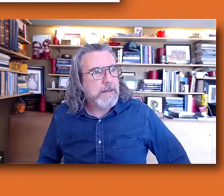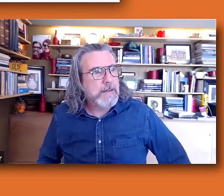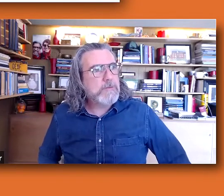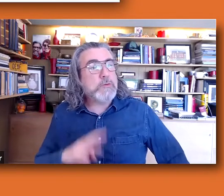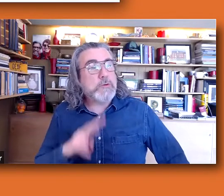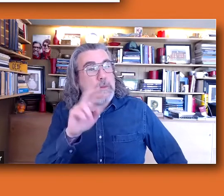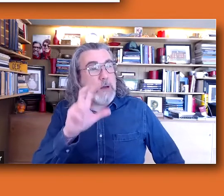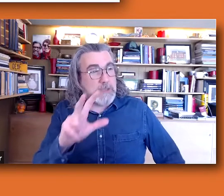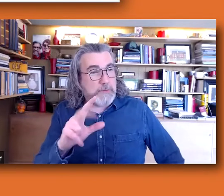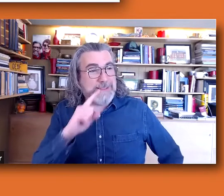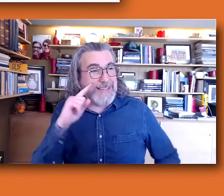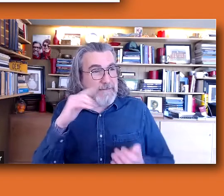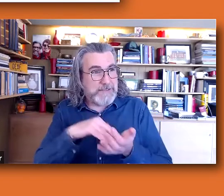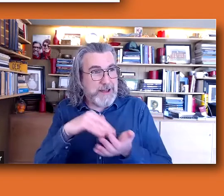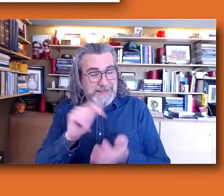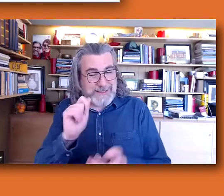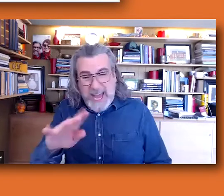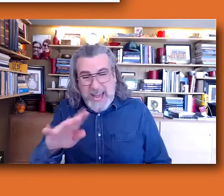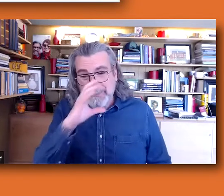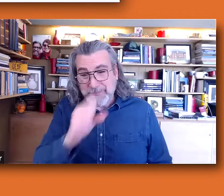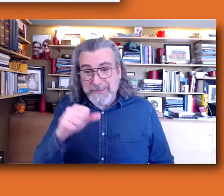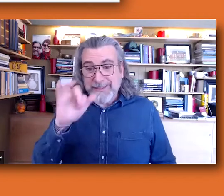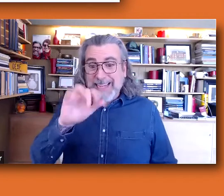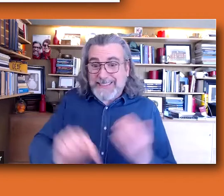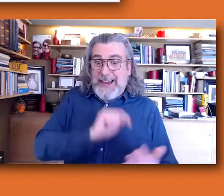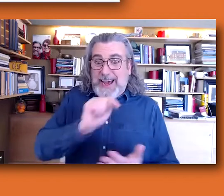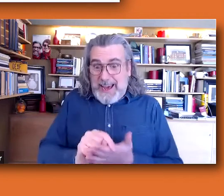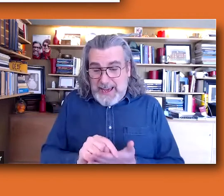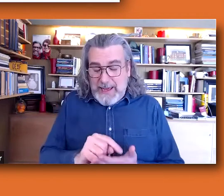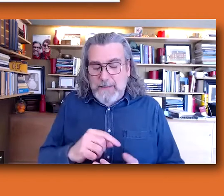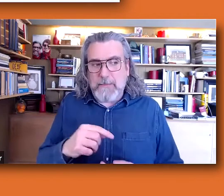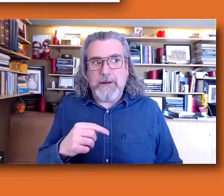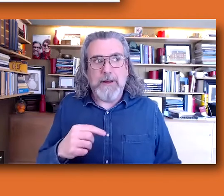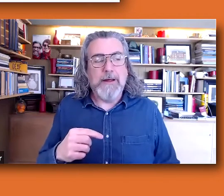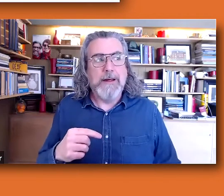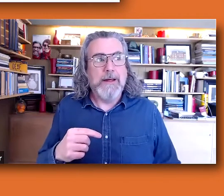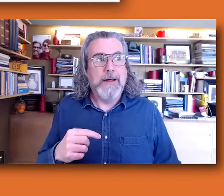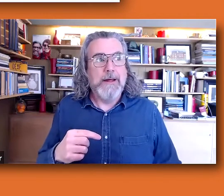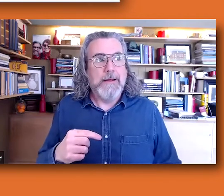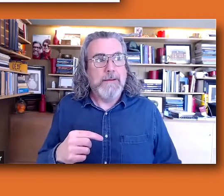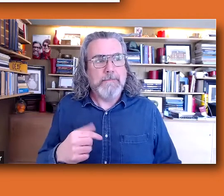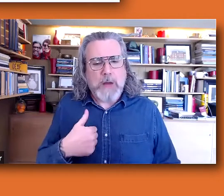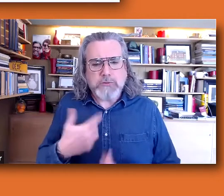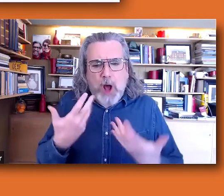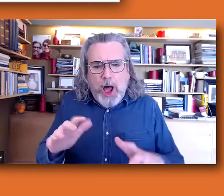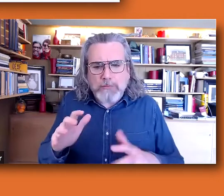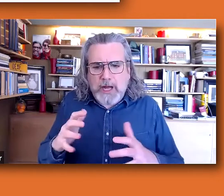Peter: Sure. So, in 2003, that was the Deaf Studies Lab, and that was a really interesting time.